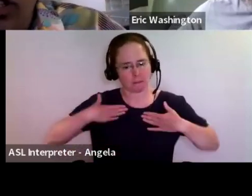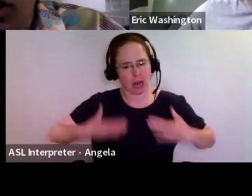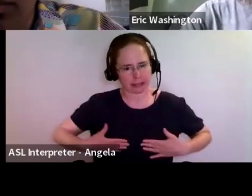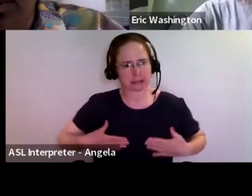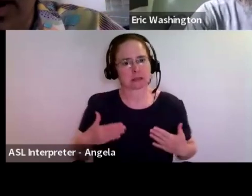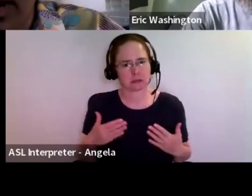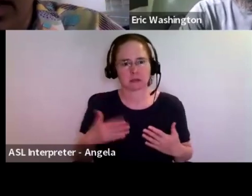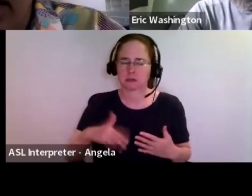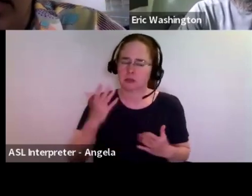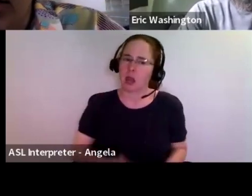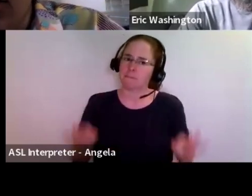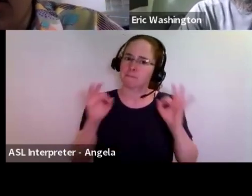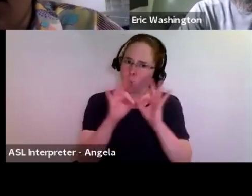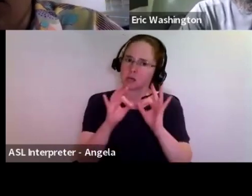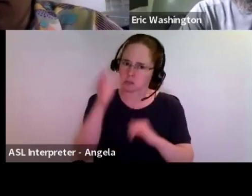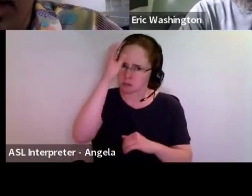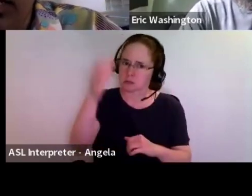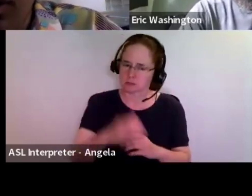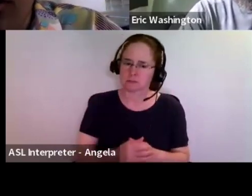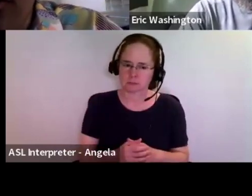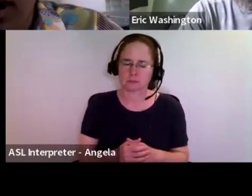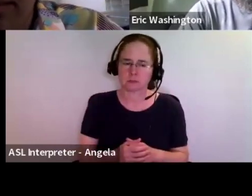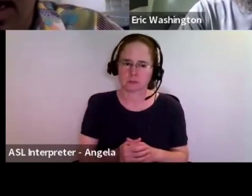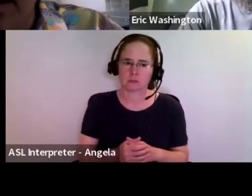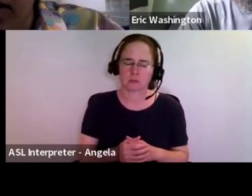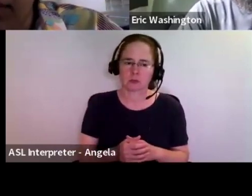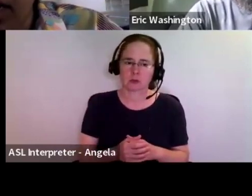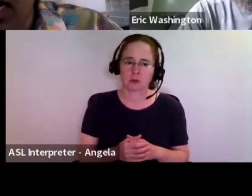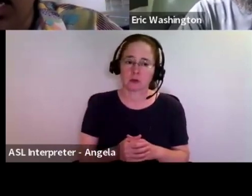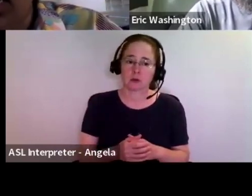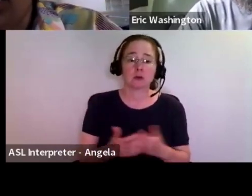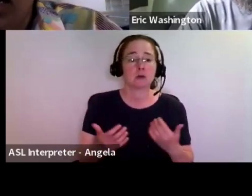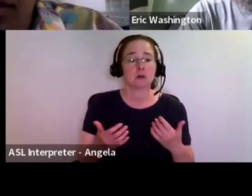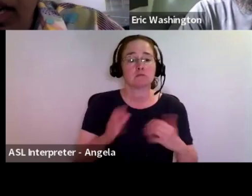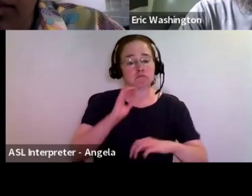is so important. And so it's both having community, living in